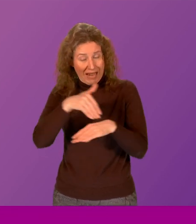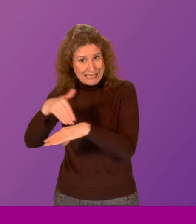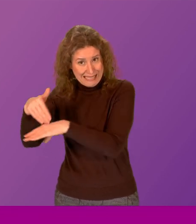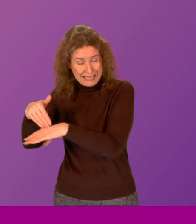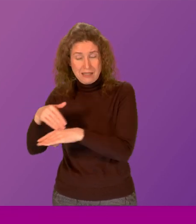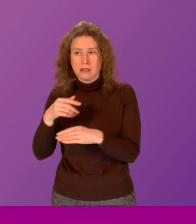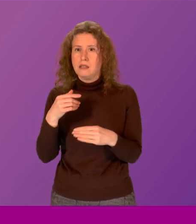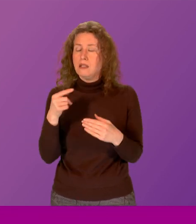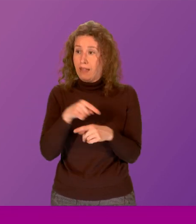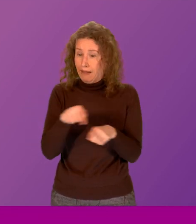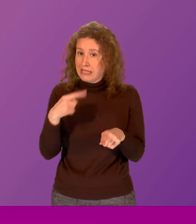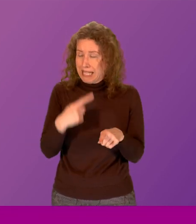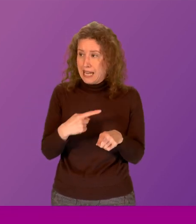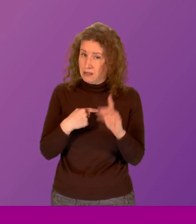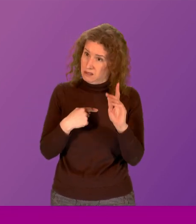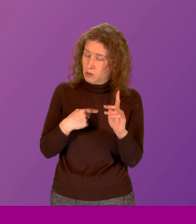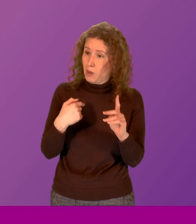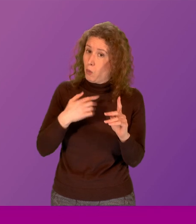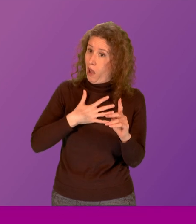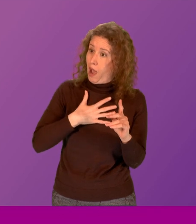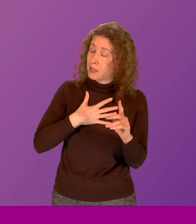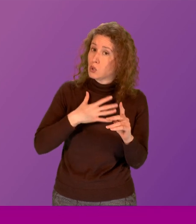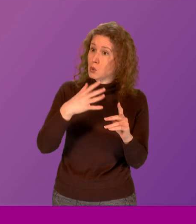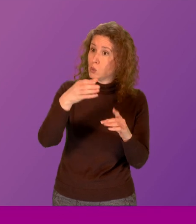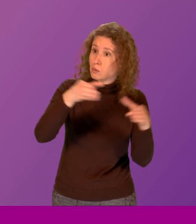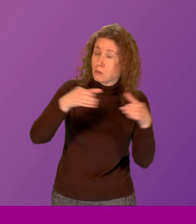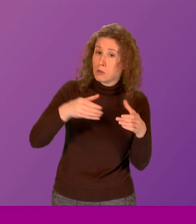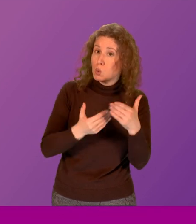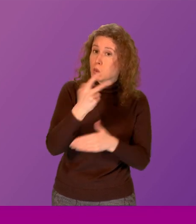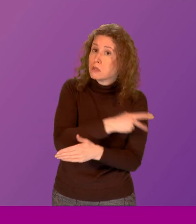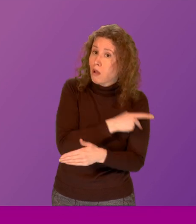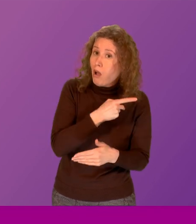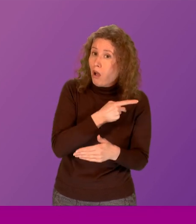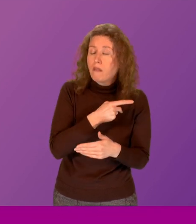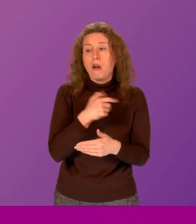at this time, expressed an interest in recruiting some of the impacted staff. In addition to partnership action for continuing employment—PACE—information